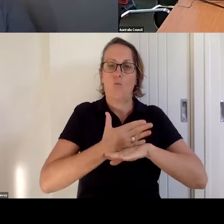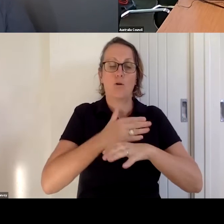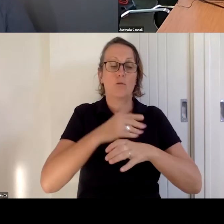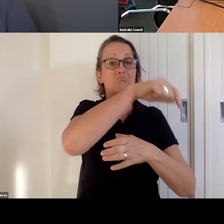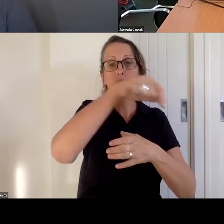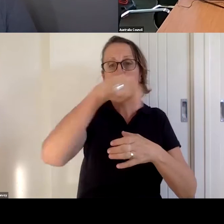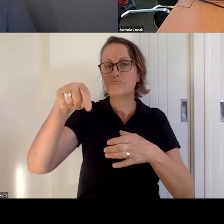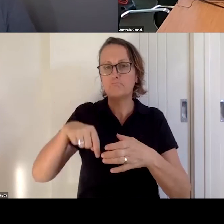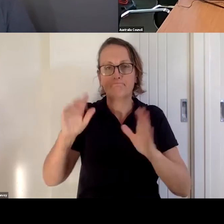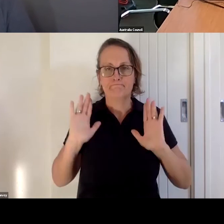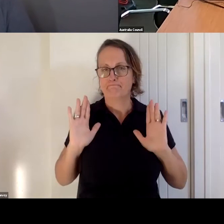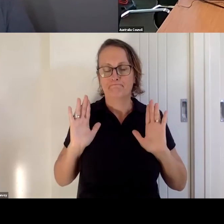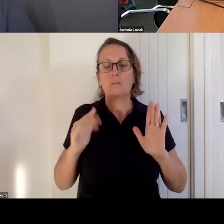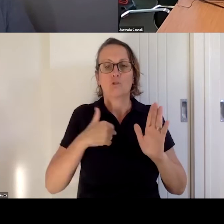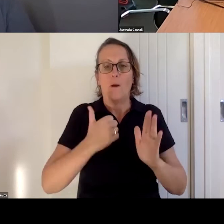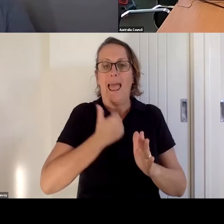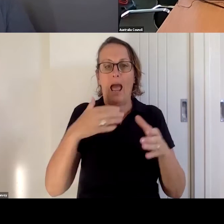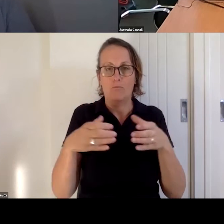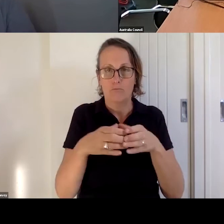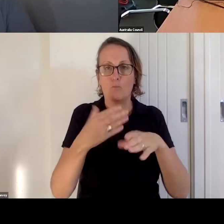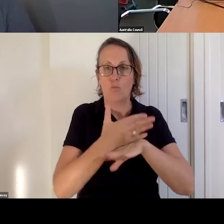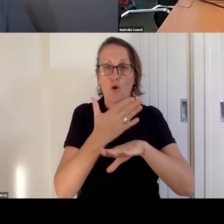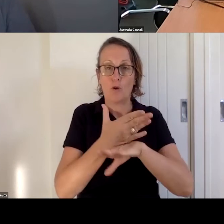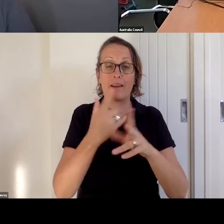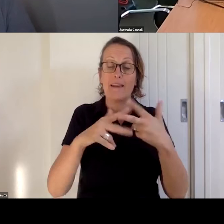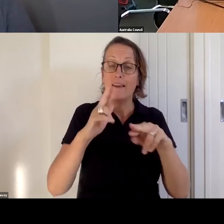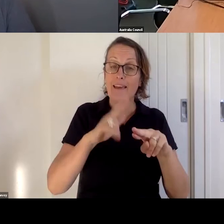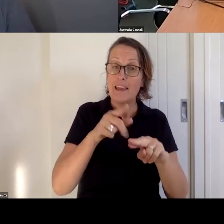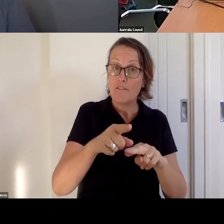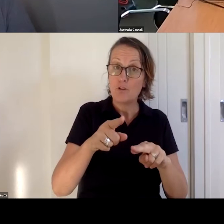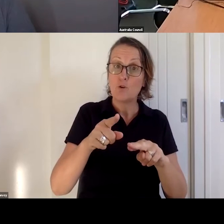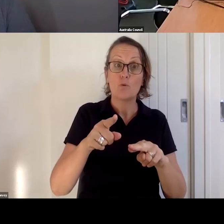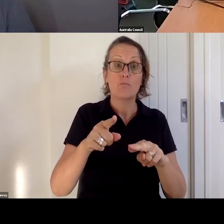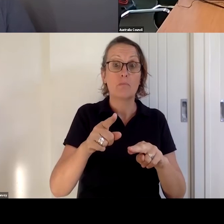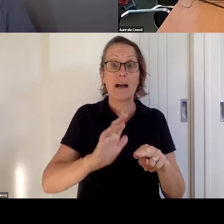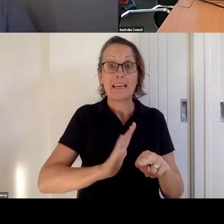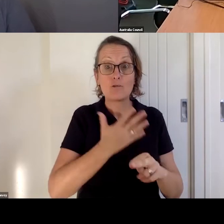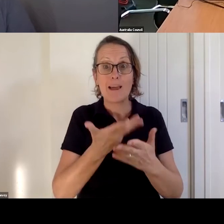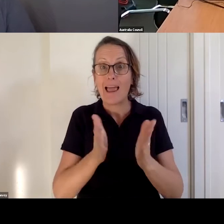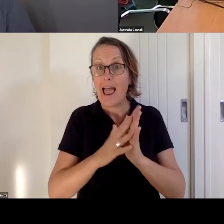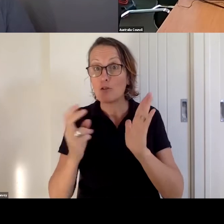not interested in that. You're only interested in how to register and apply for a grant.